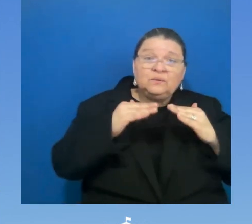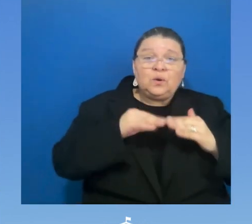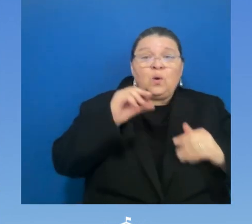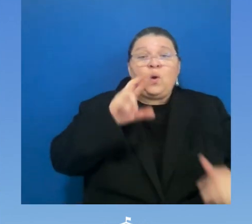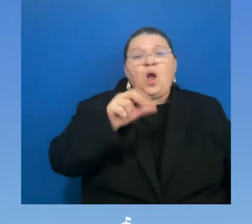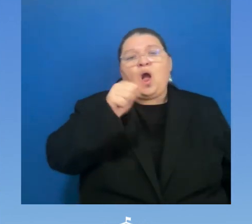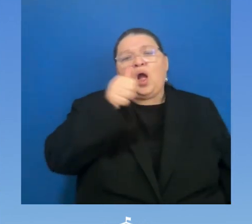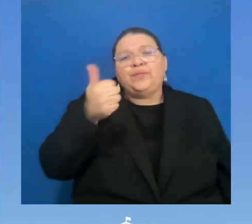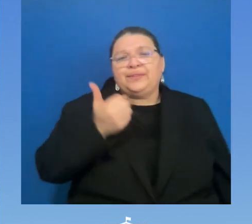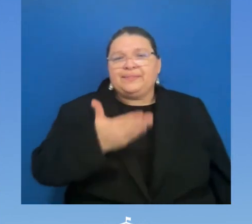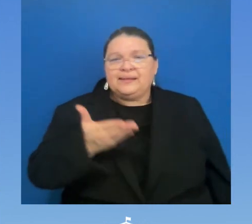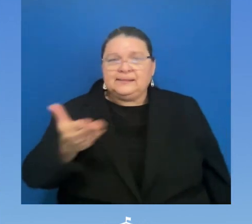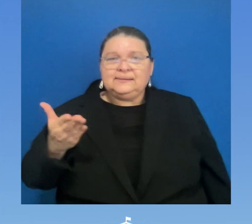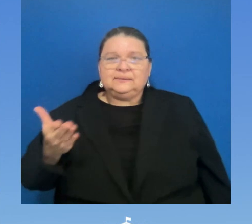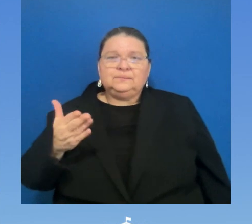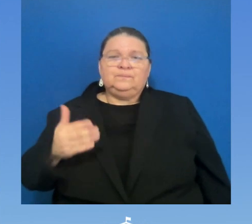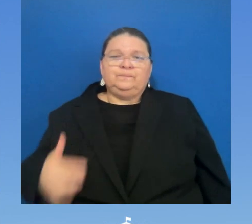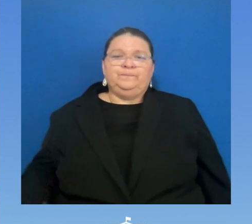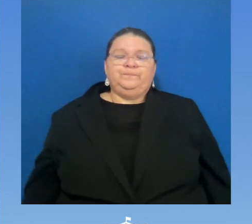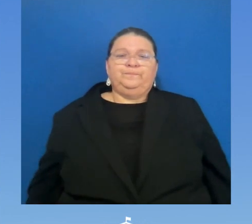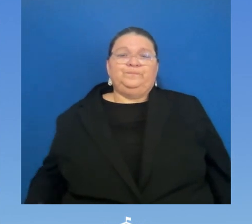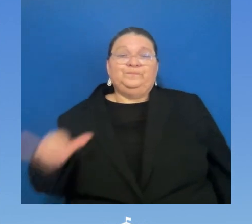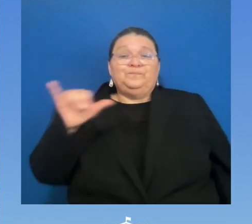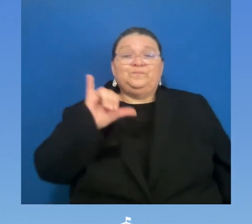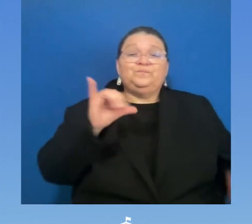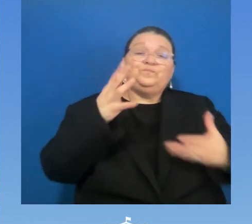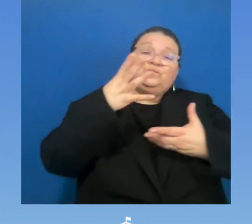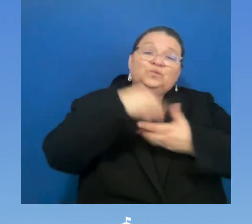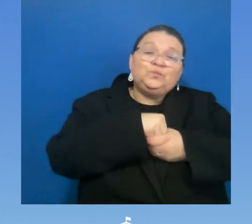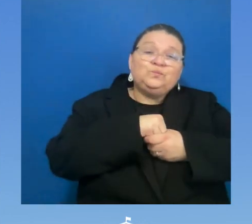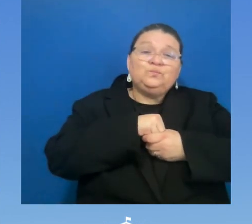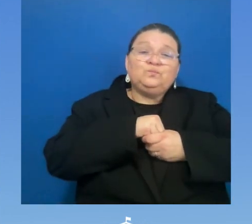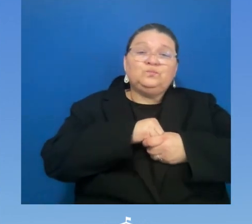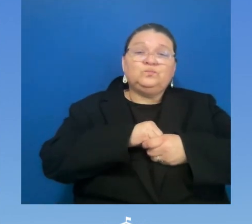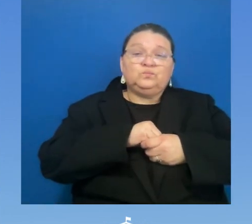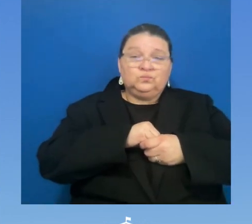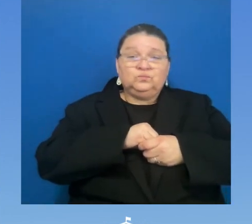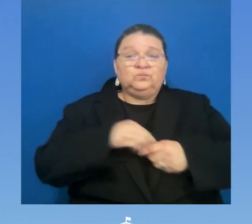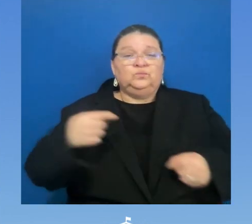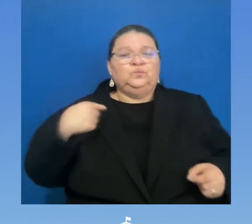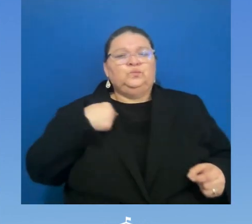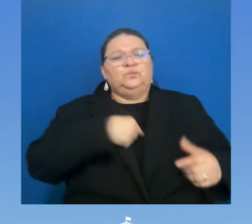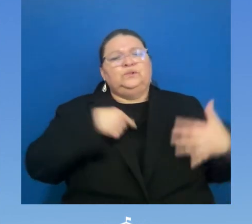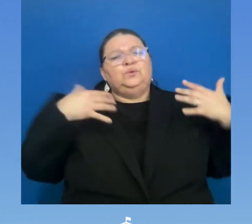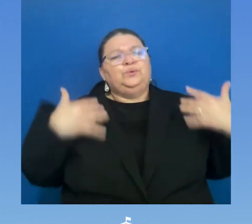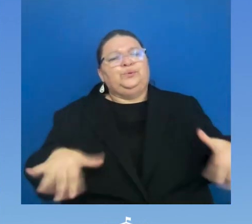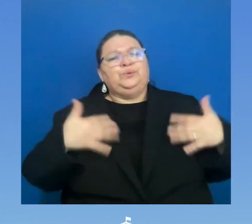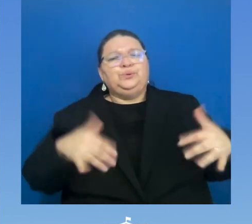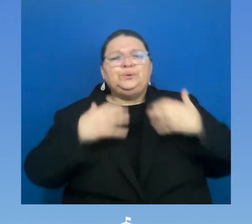You know, I think this is something that we care deeply about. I think it shows up in our brands. It shows up in front of the customer